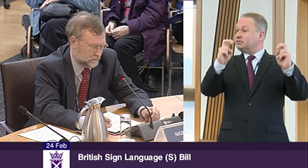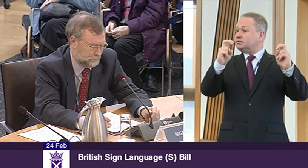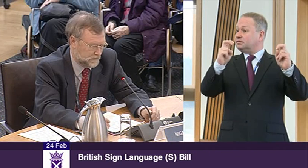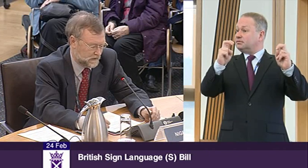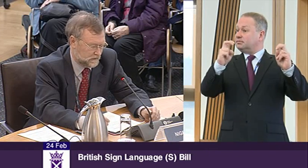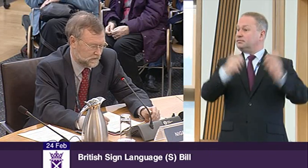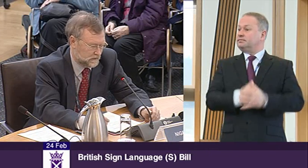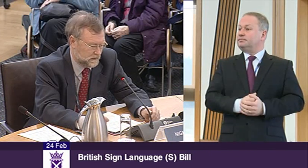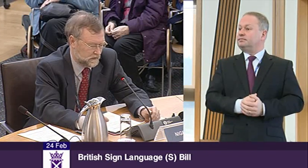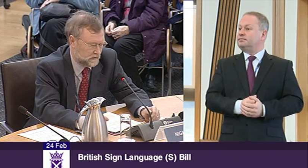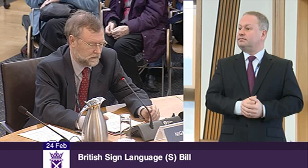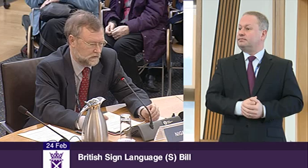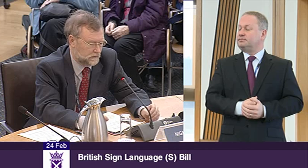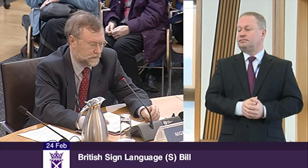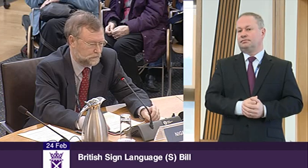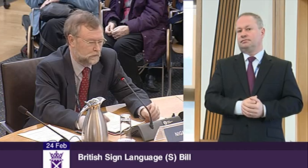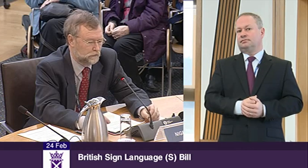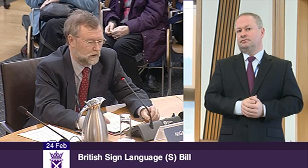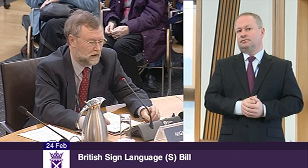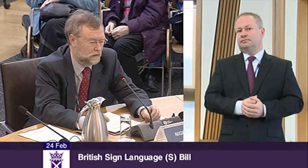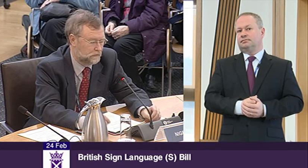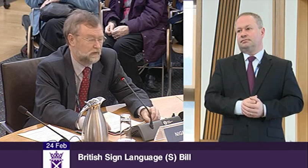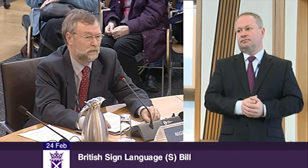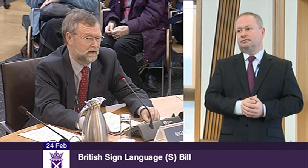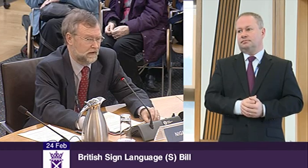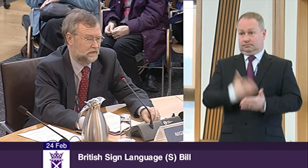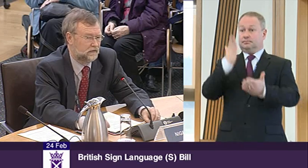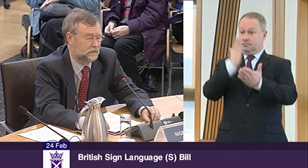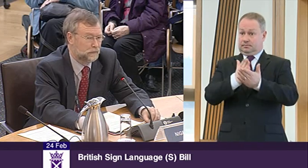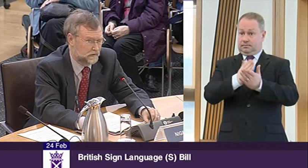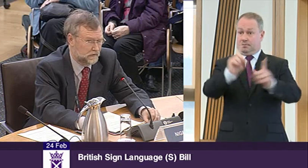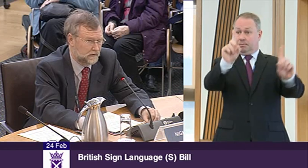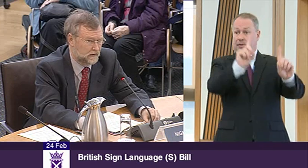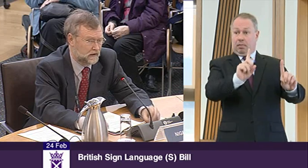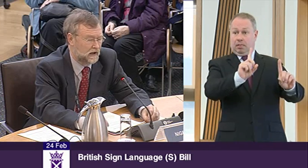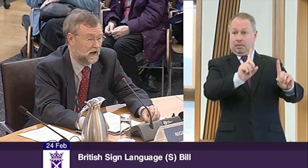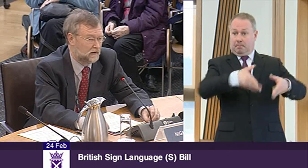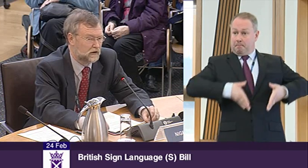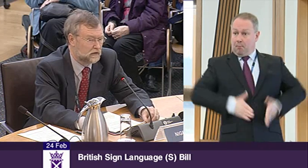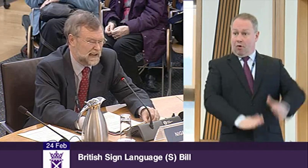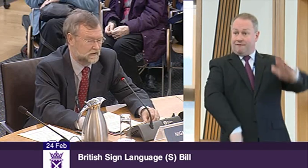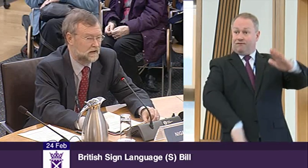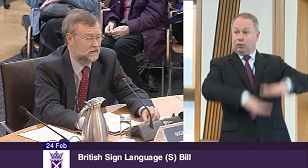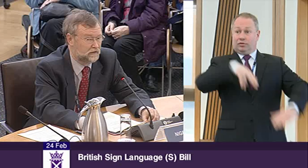discussing. There is no doubt that people who are profoundly deaf from birth are at